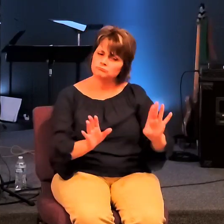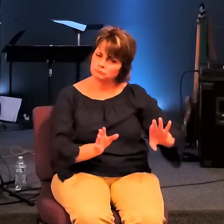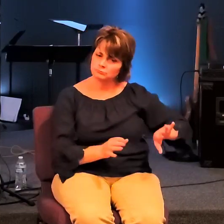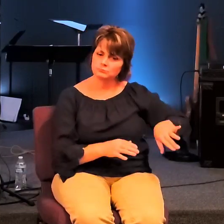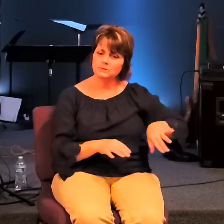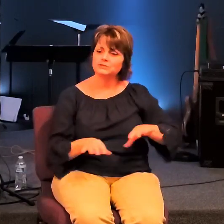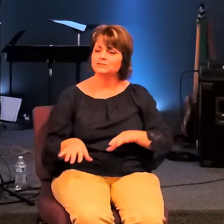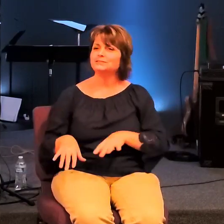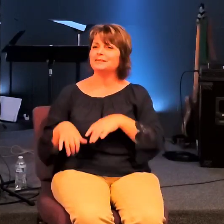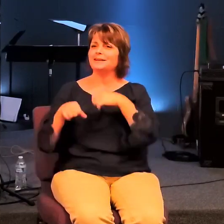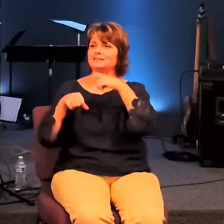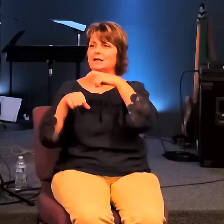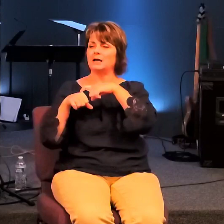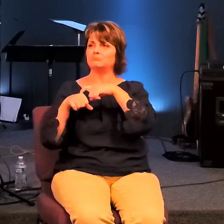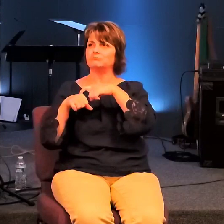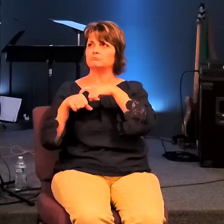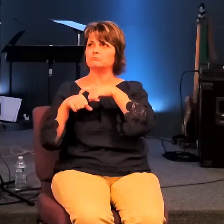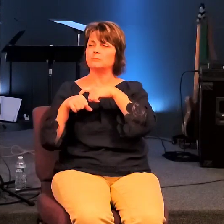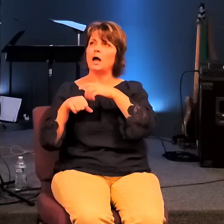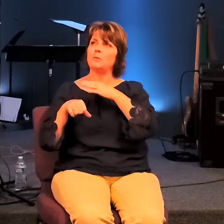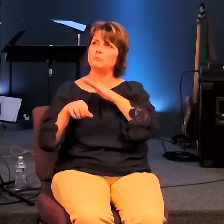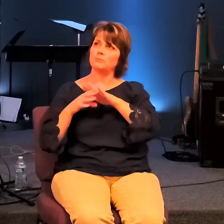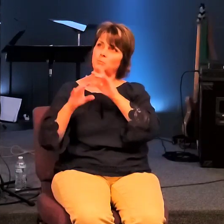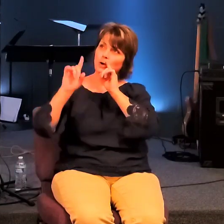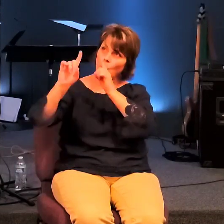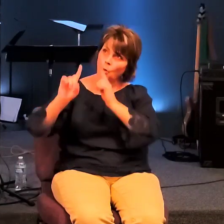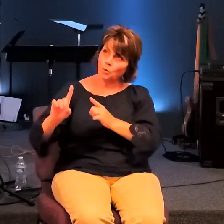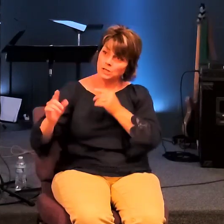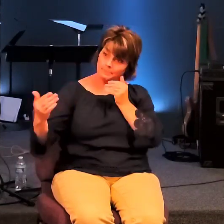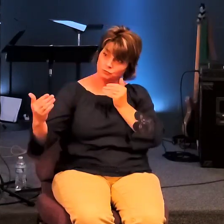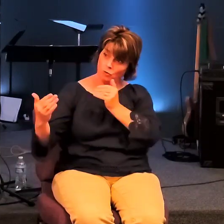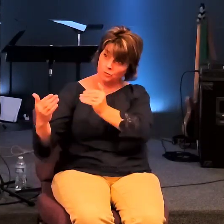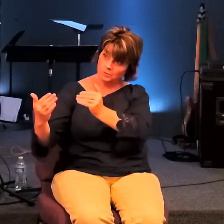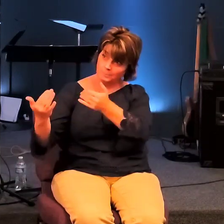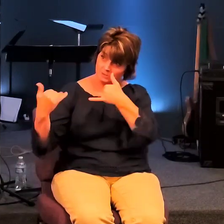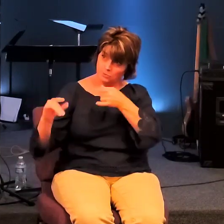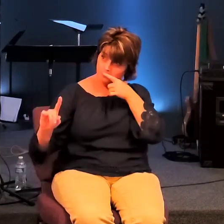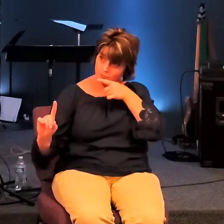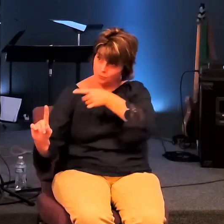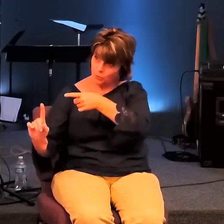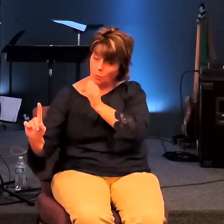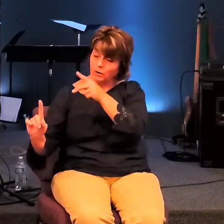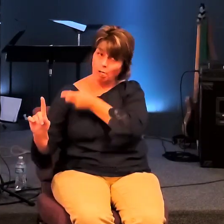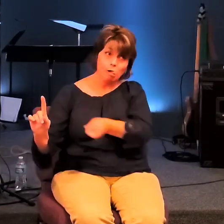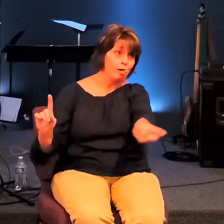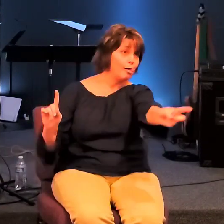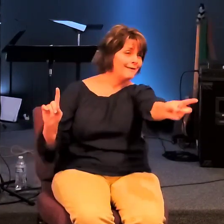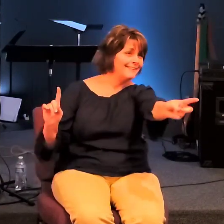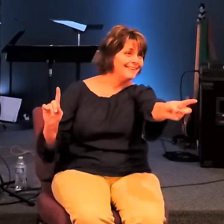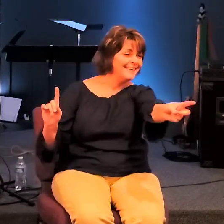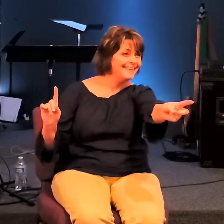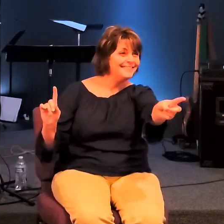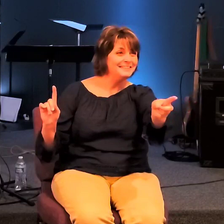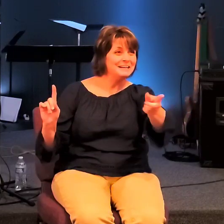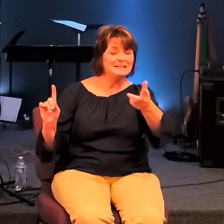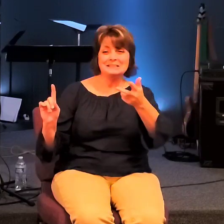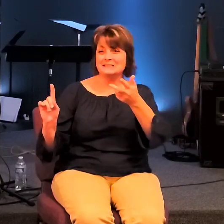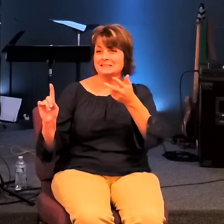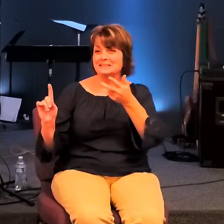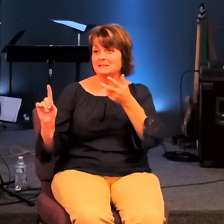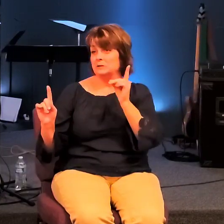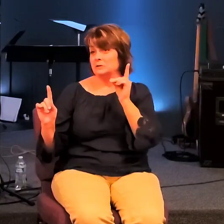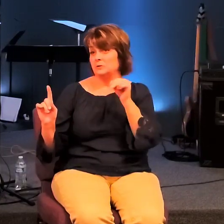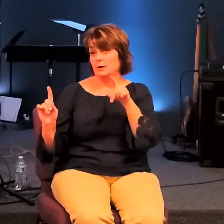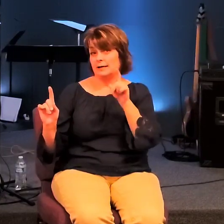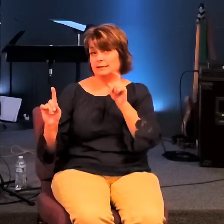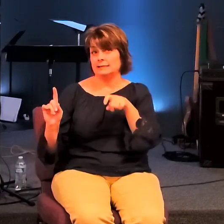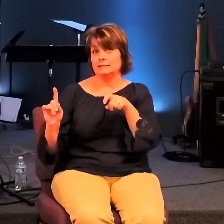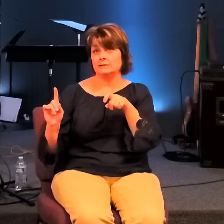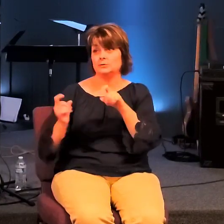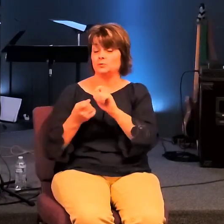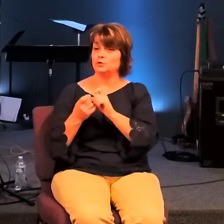think about am I on track am I going the direction I'd like to go or do I need to change my trajectory